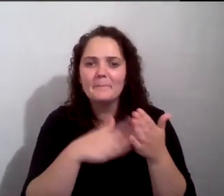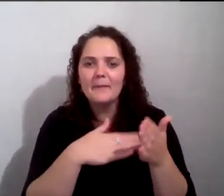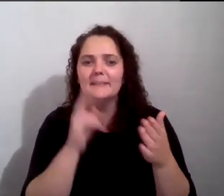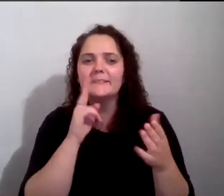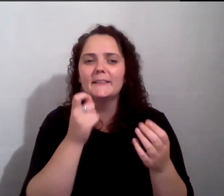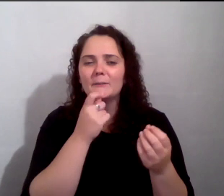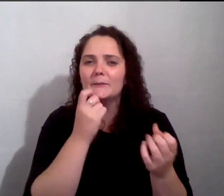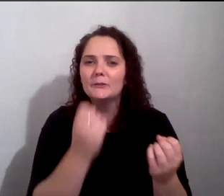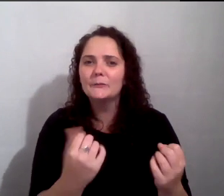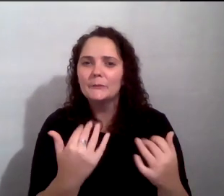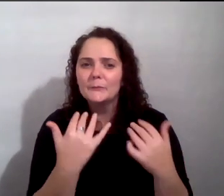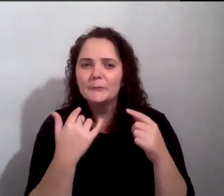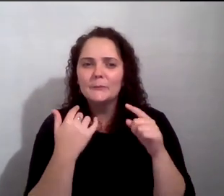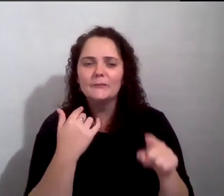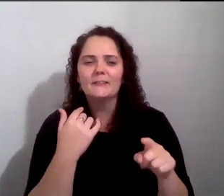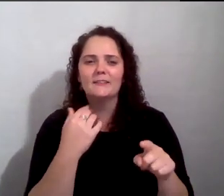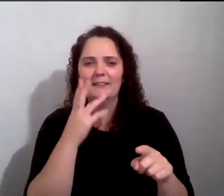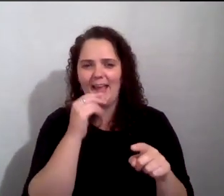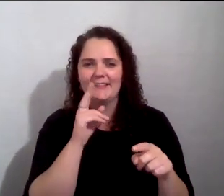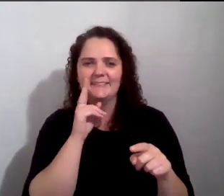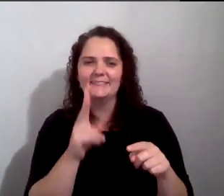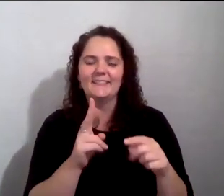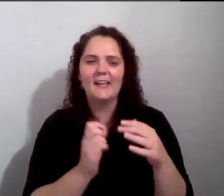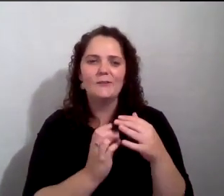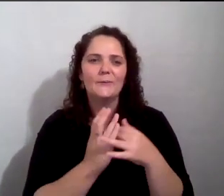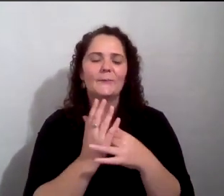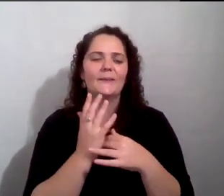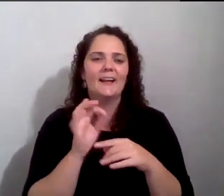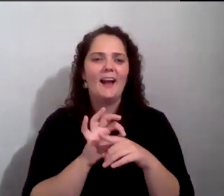able to crack through you know a kind of surface